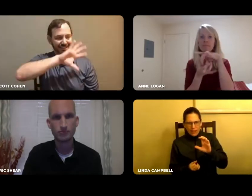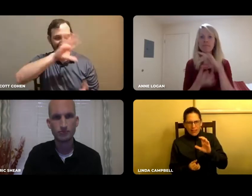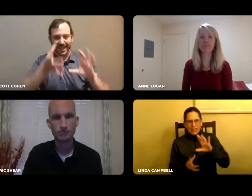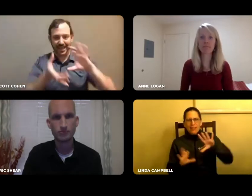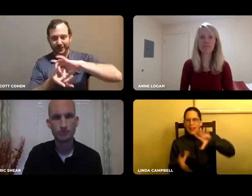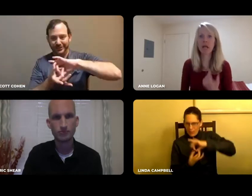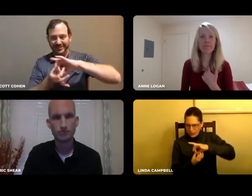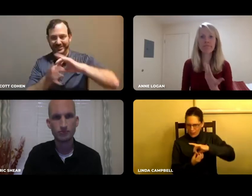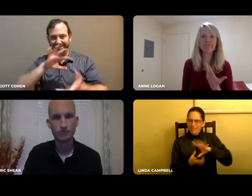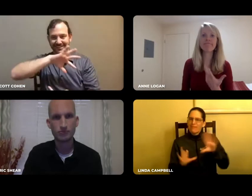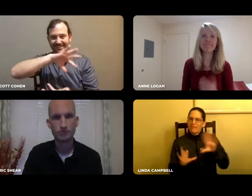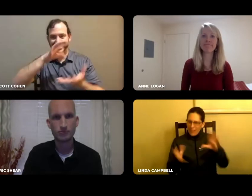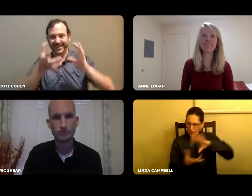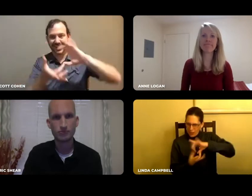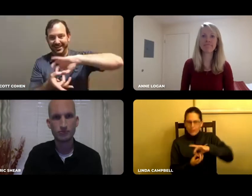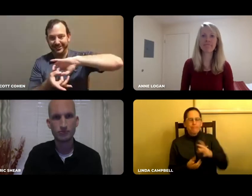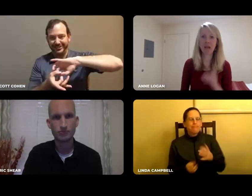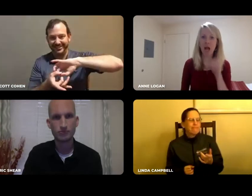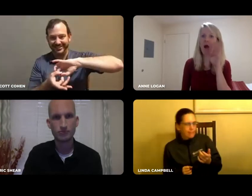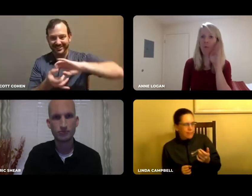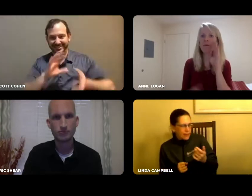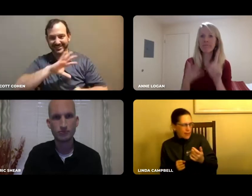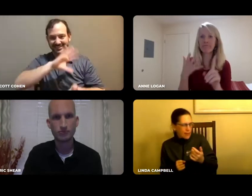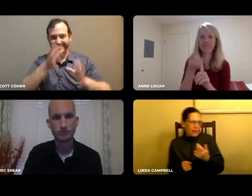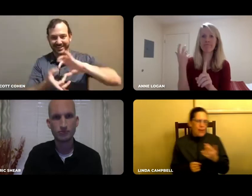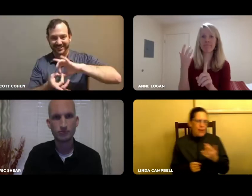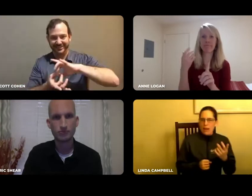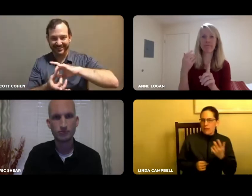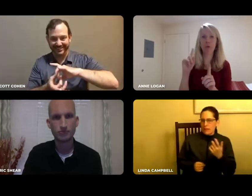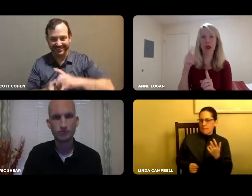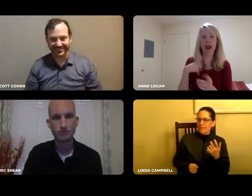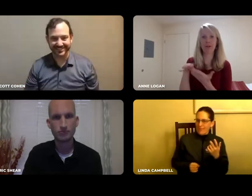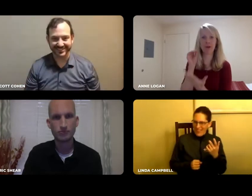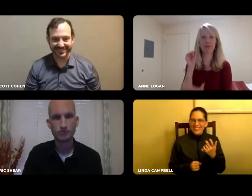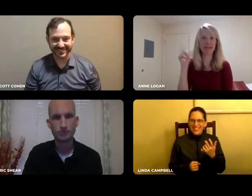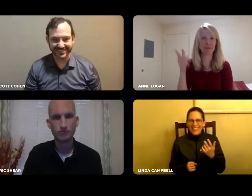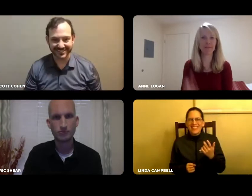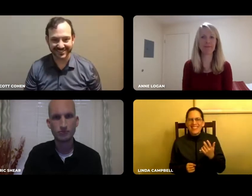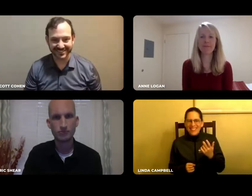What was your sign name for ecology? I can expand on where I learned that later